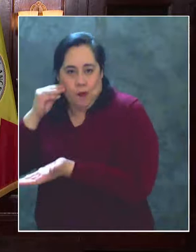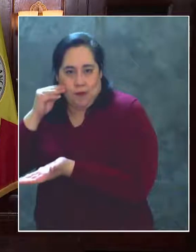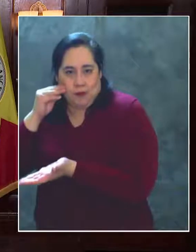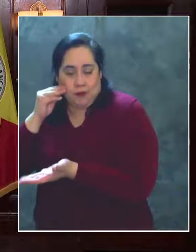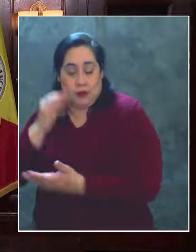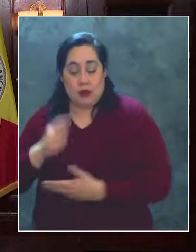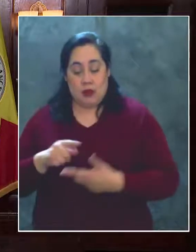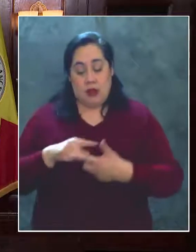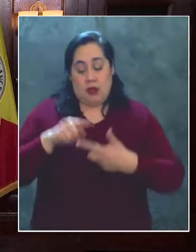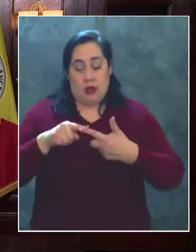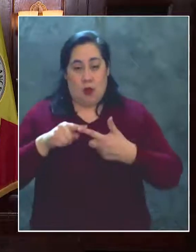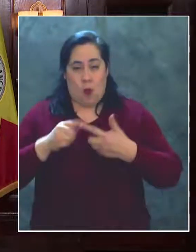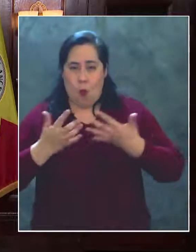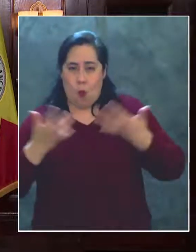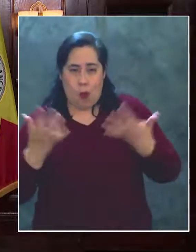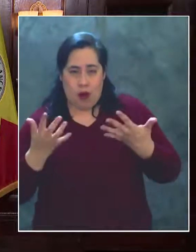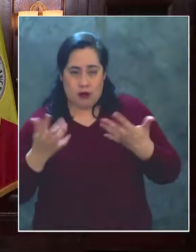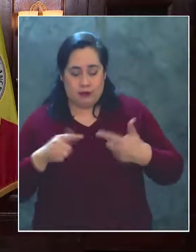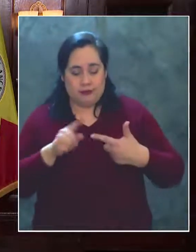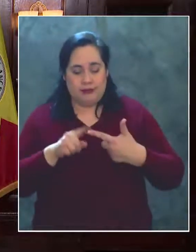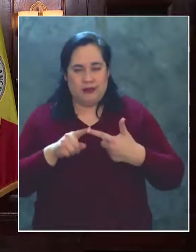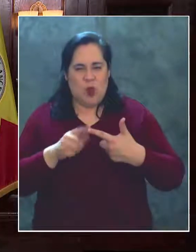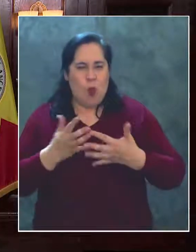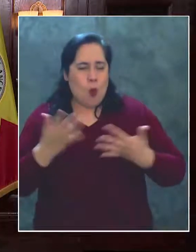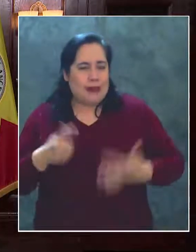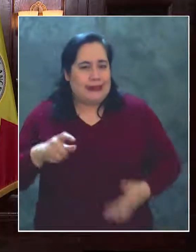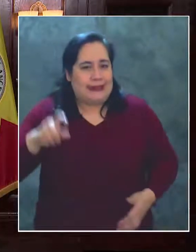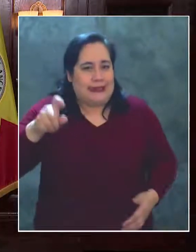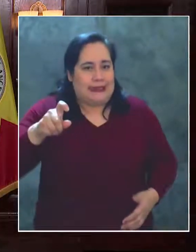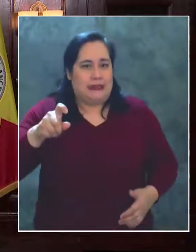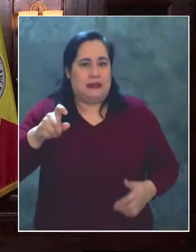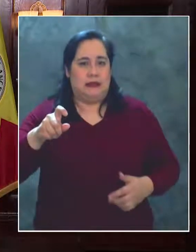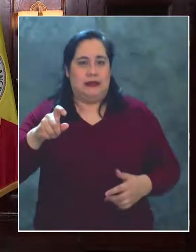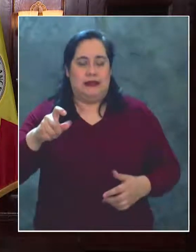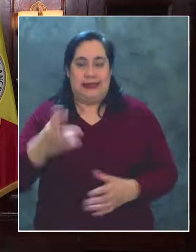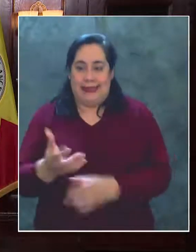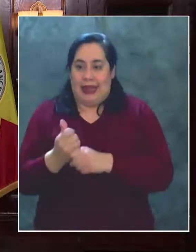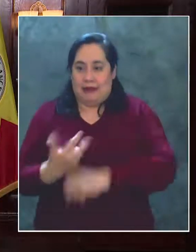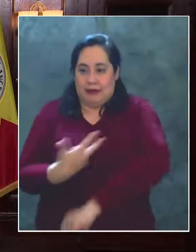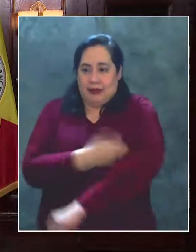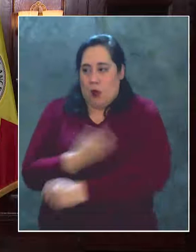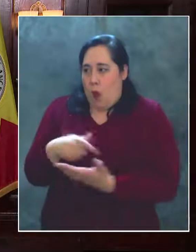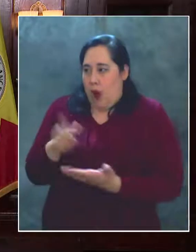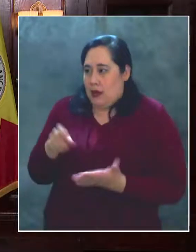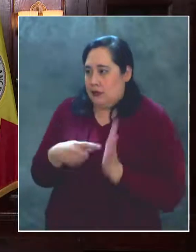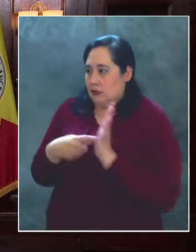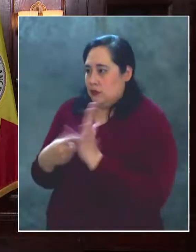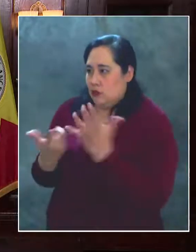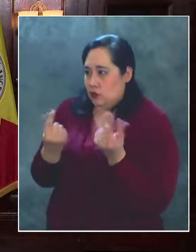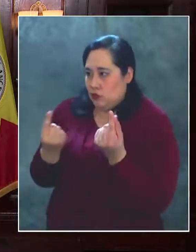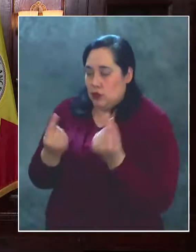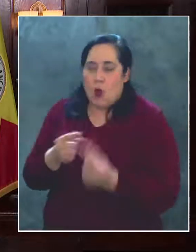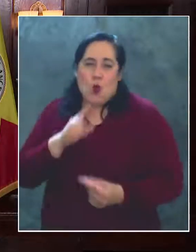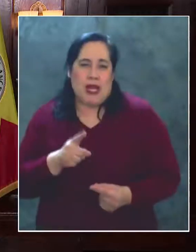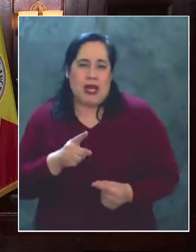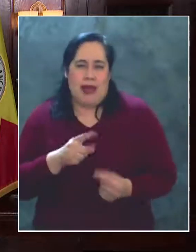WHAT IS THE NEXT QUESTION. WHAT IS NEEDED TO GET A VACCINE? SIMPLY PUT, AN APPOINTMENT.